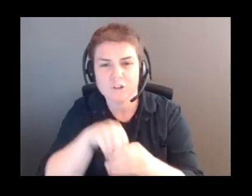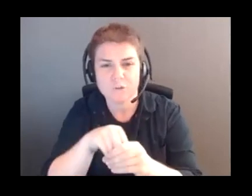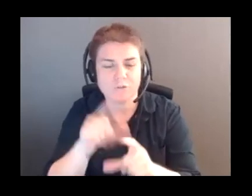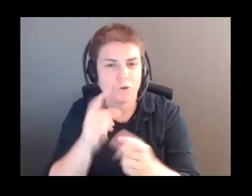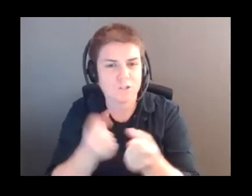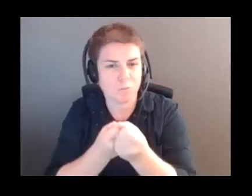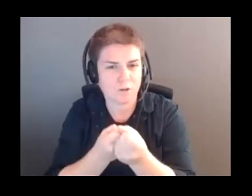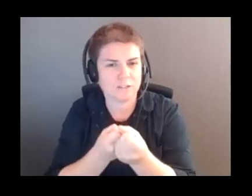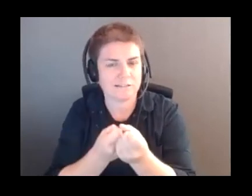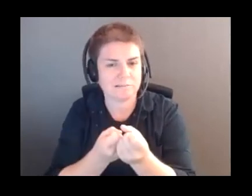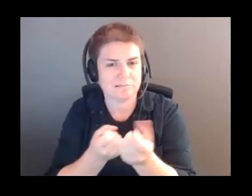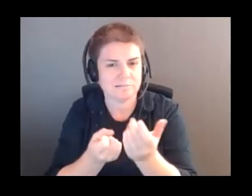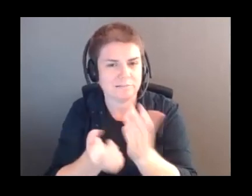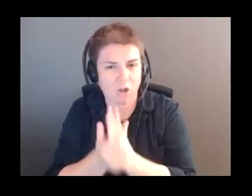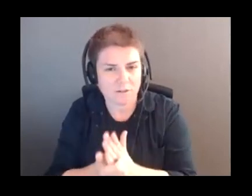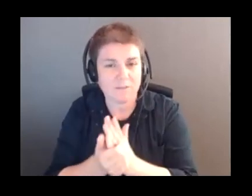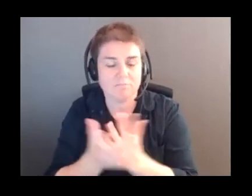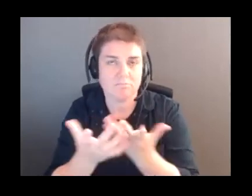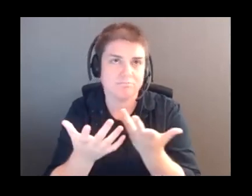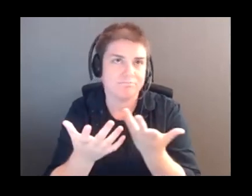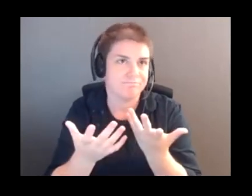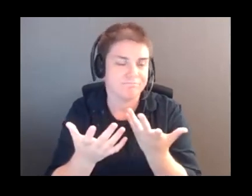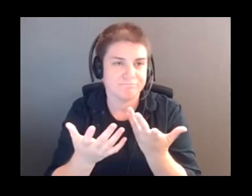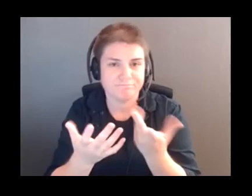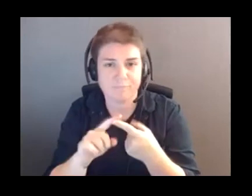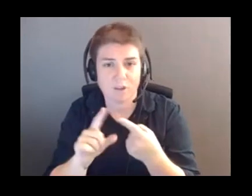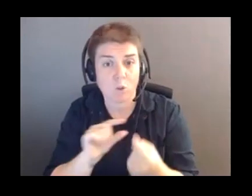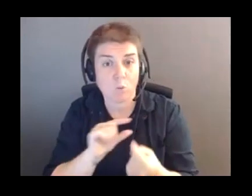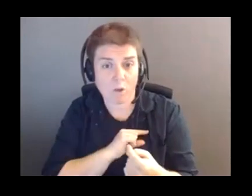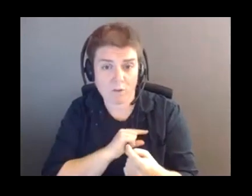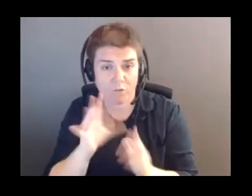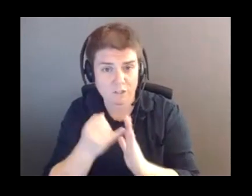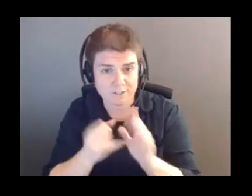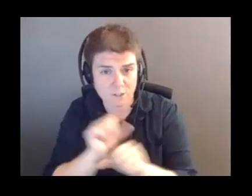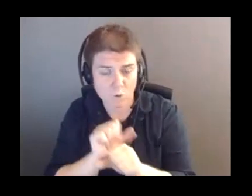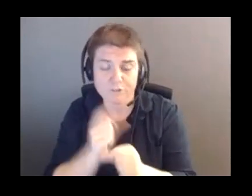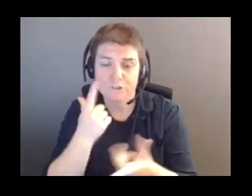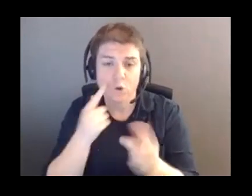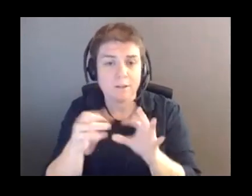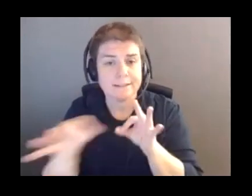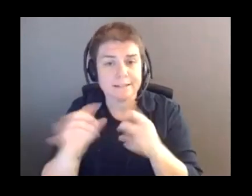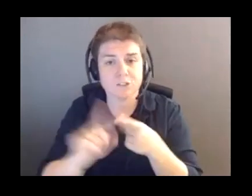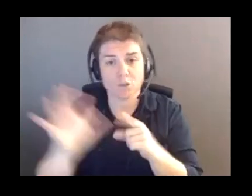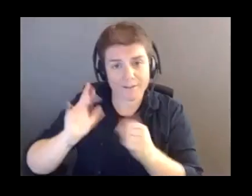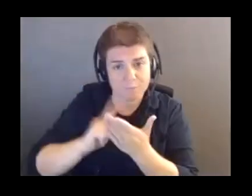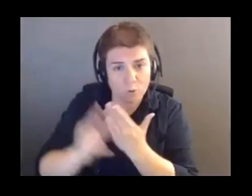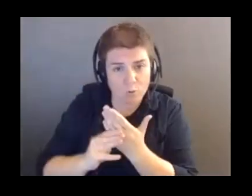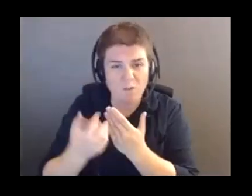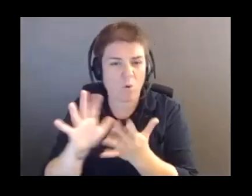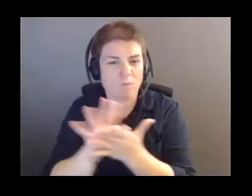could include the quality of part past programming, or documentation of previous projects. You